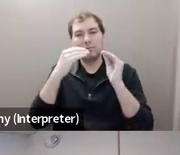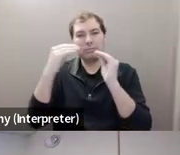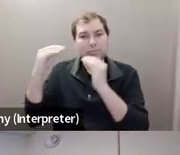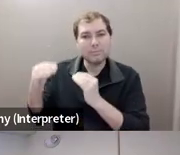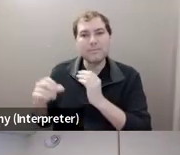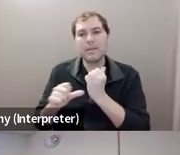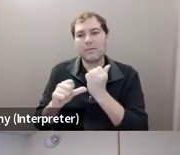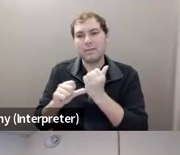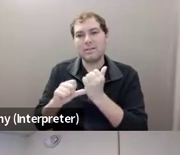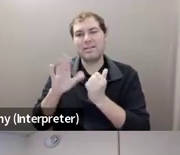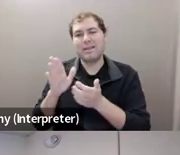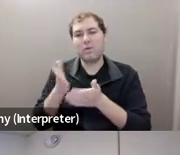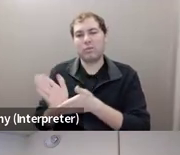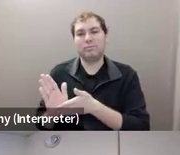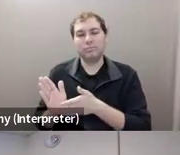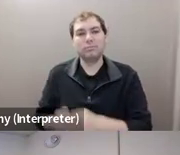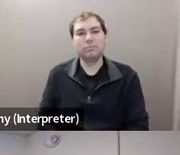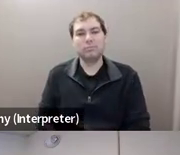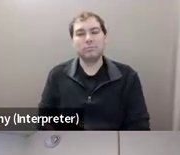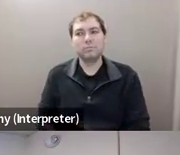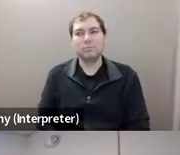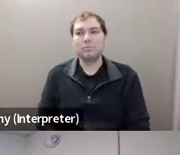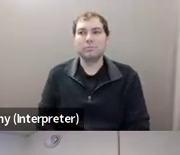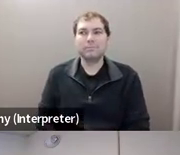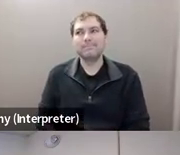Don Posh: that way so that we could. It seems like